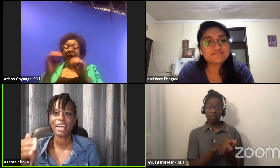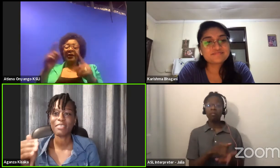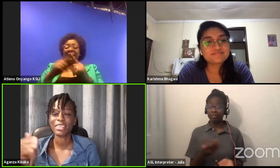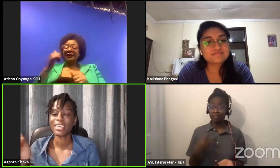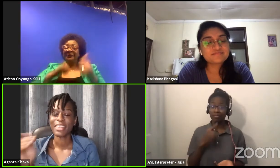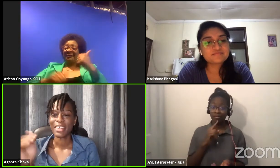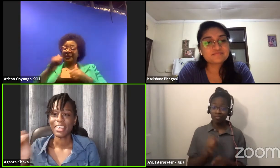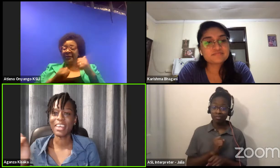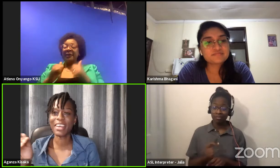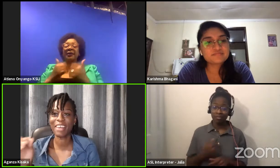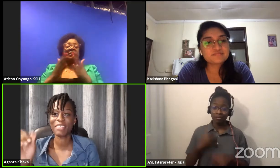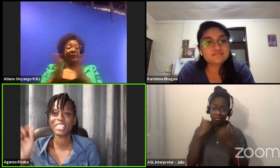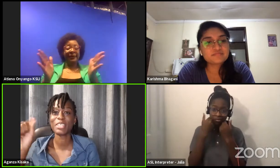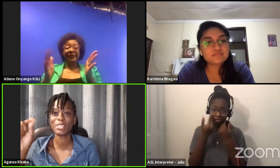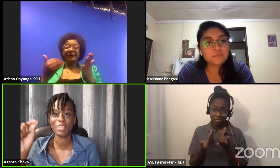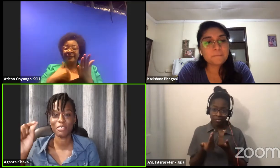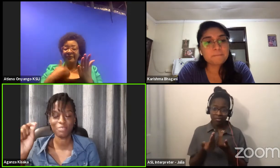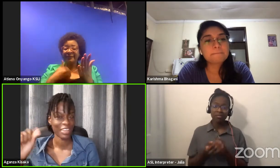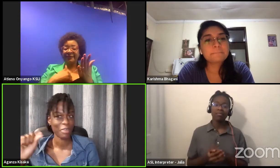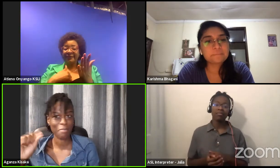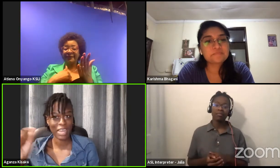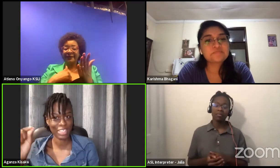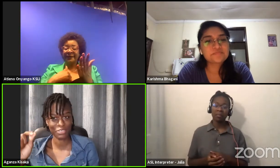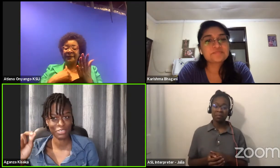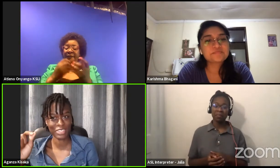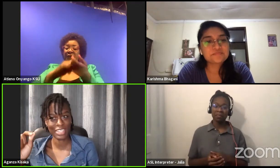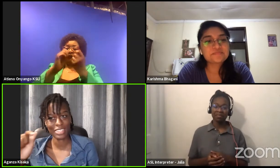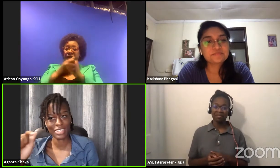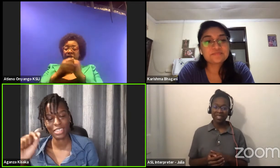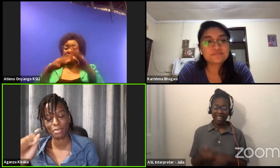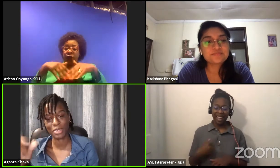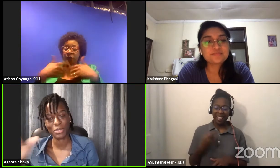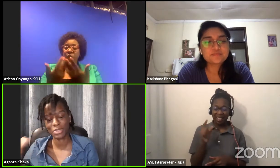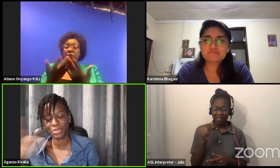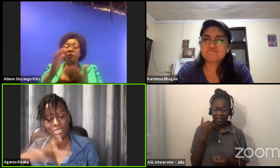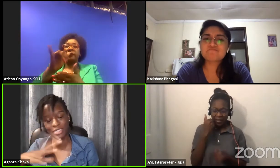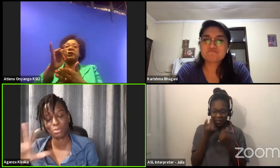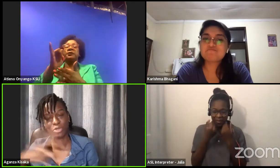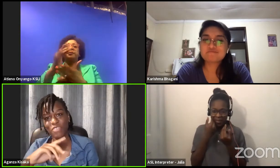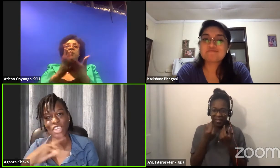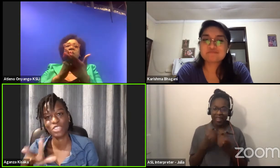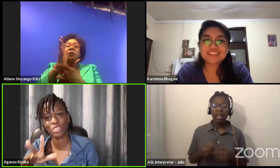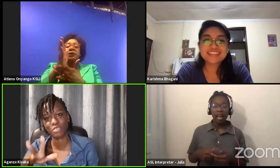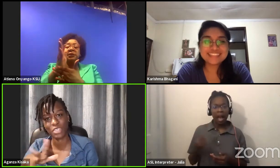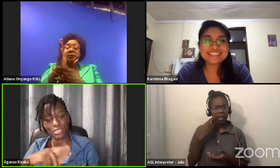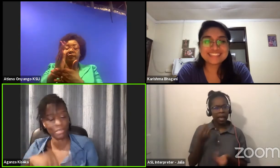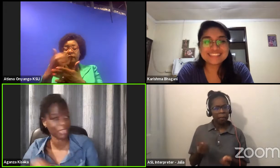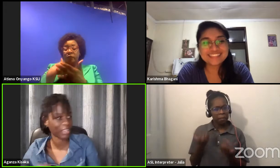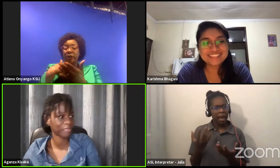have a tinge of bashfulness to them, there also some sort of introvert something.